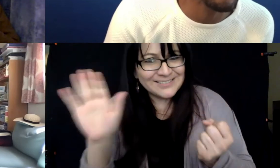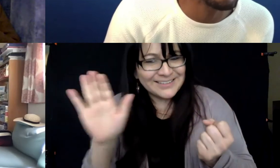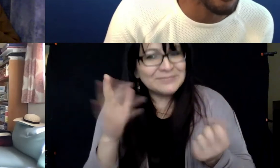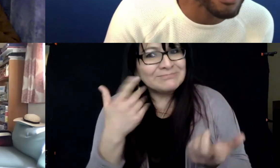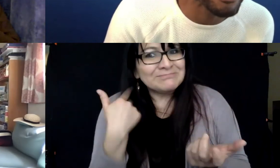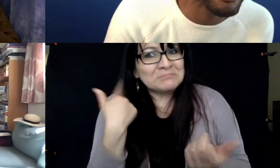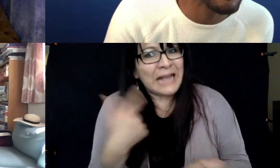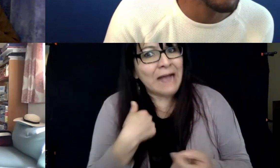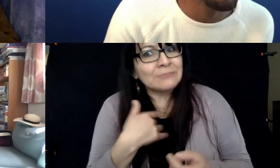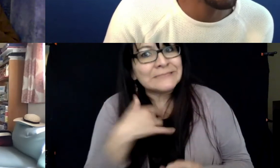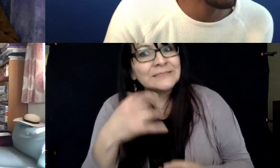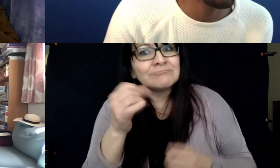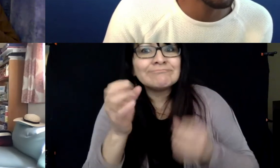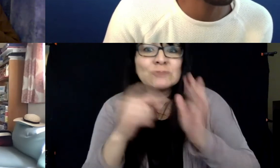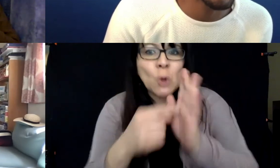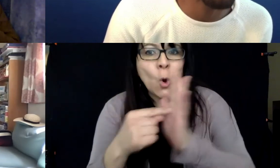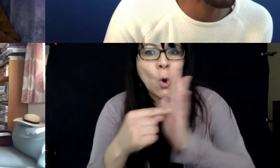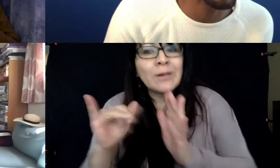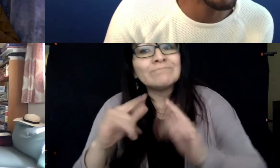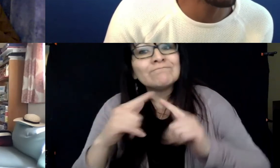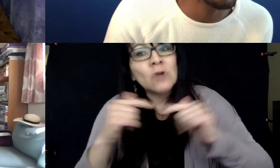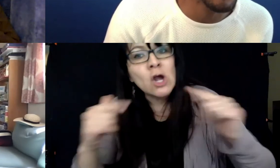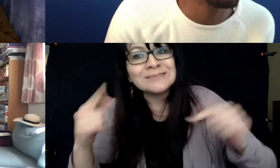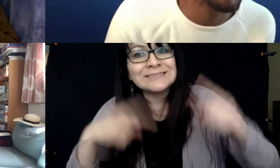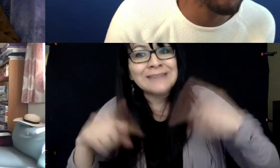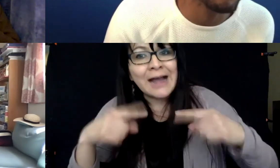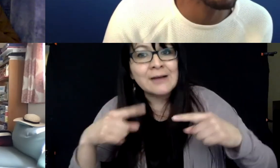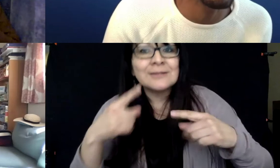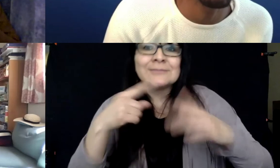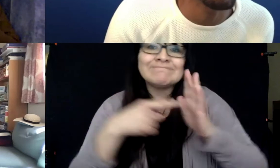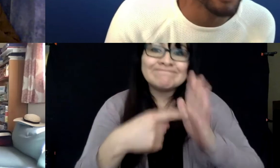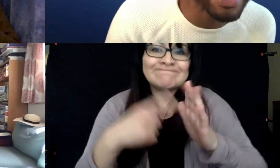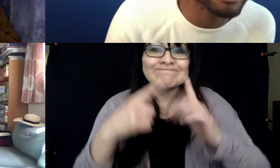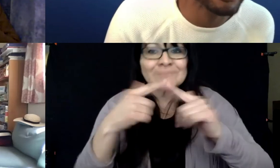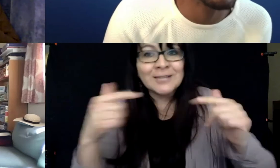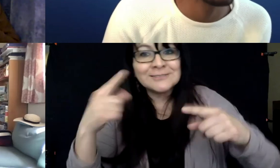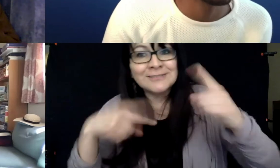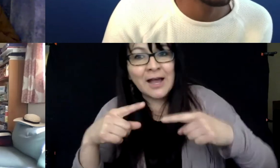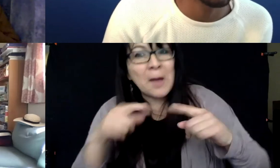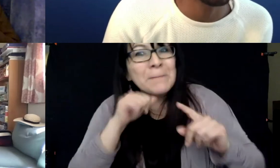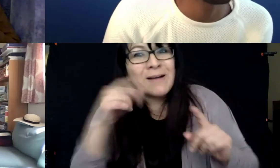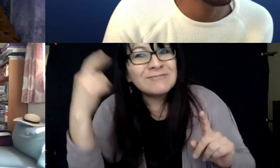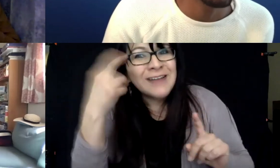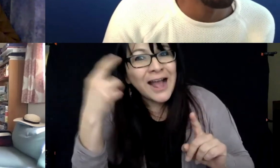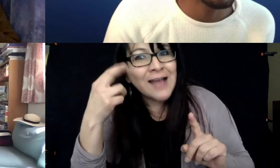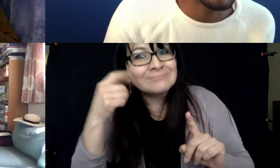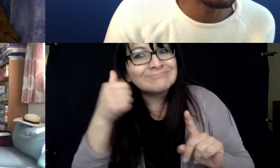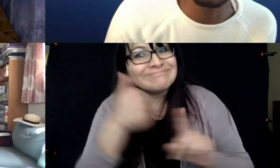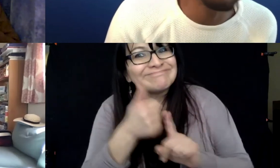signings where this really helps me understand i can show this in the variety um and i didn't